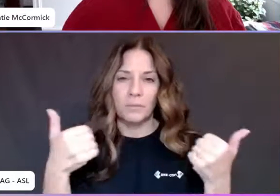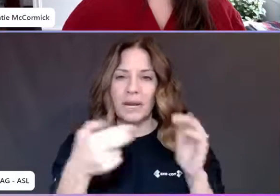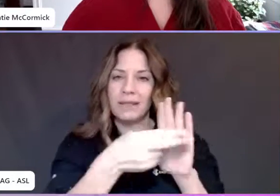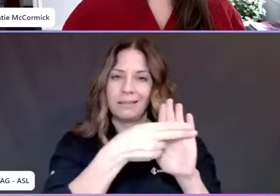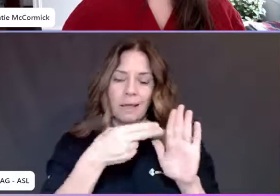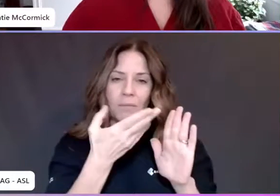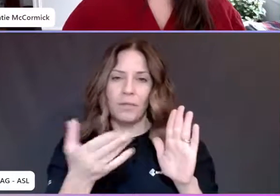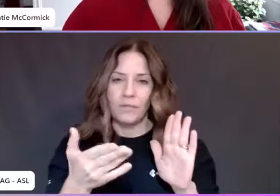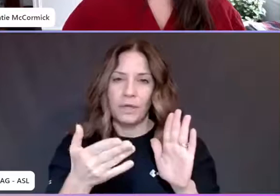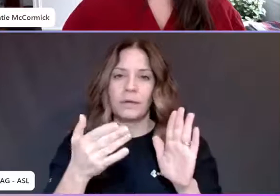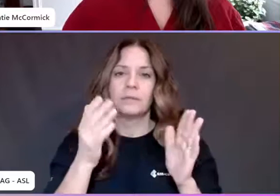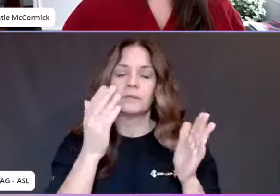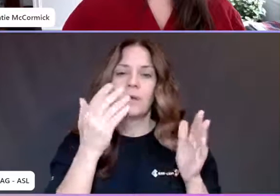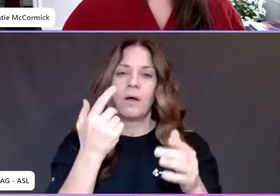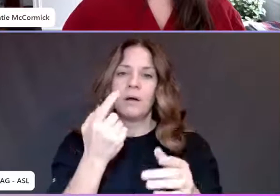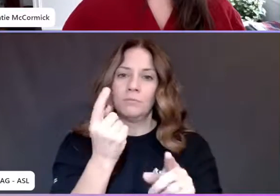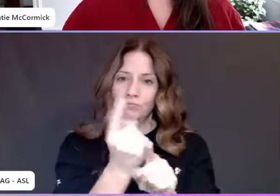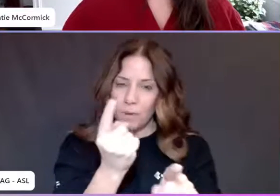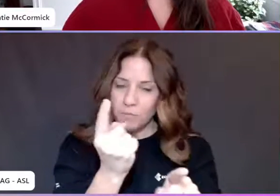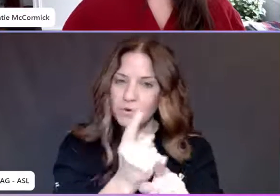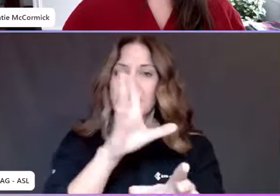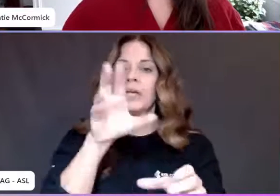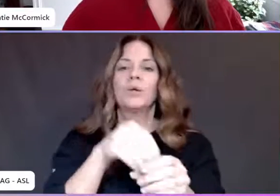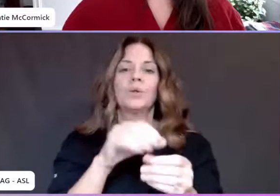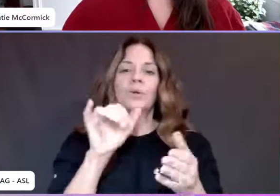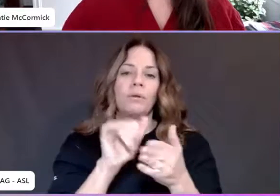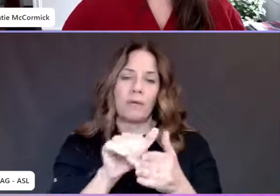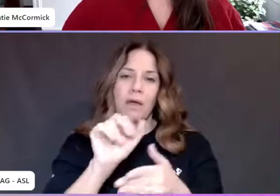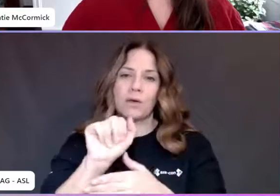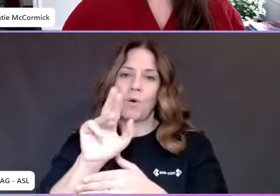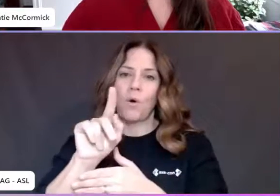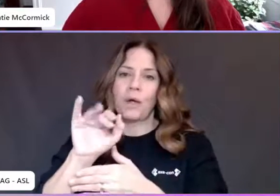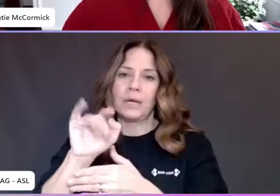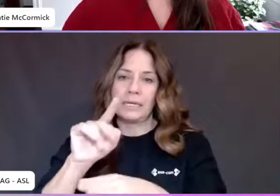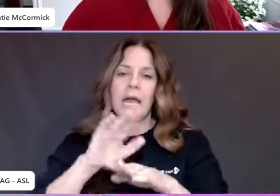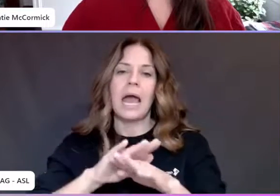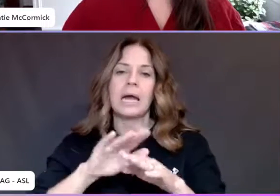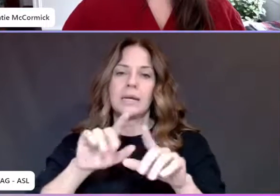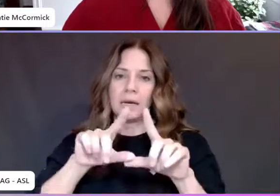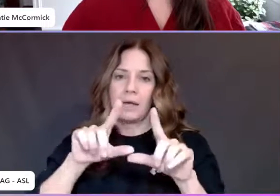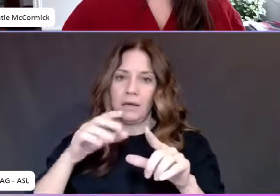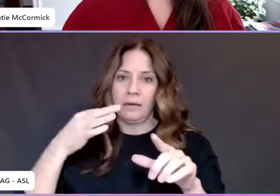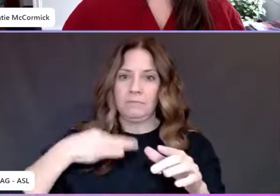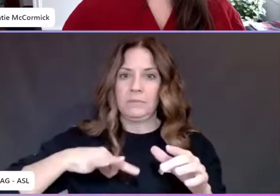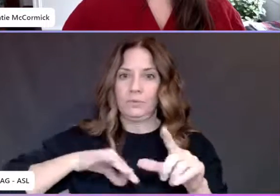issues that they find. That's why it's important that we have a separate repo for that, and label things properly so